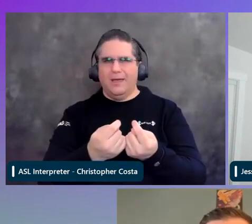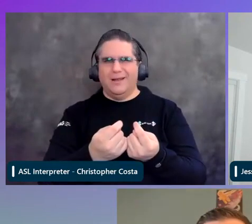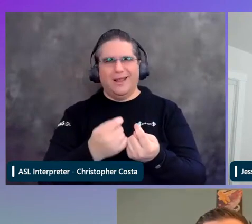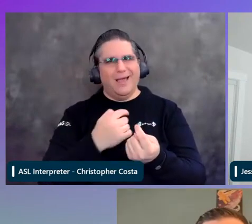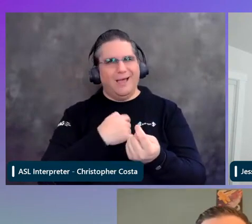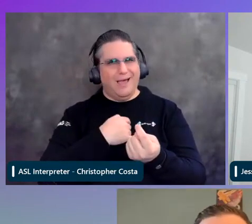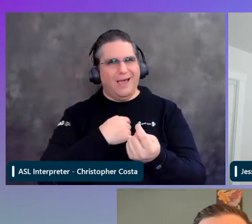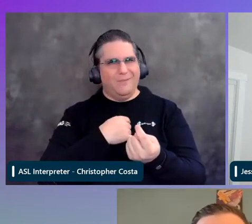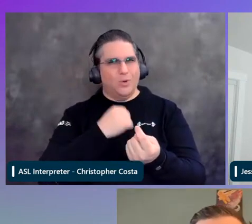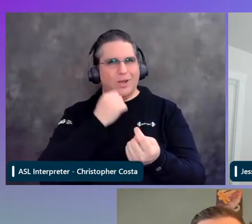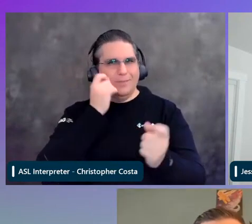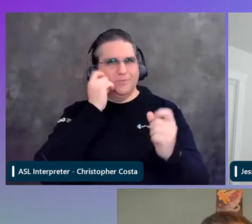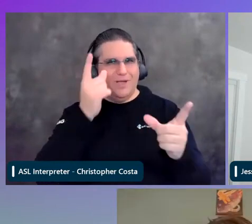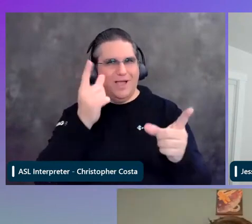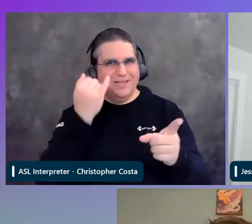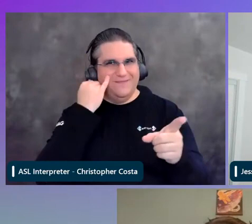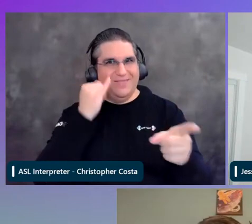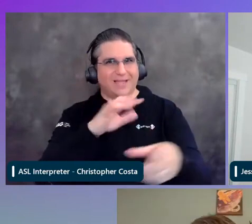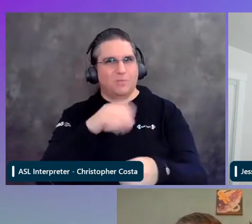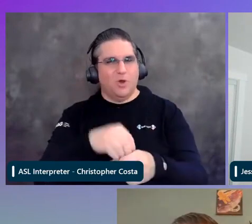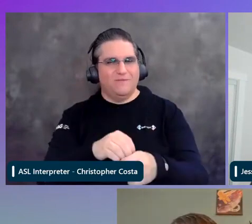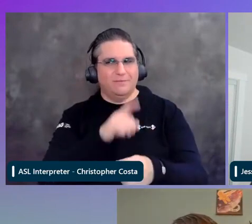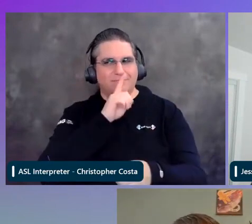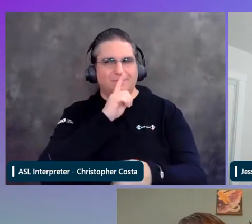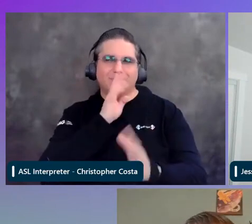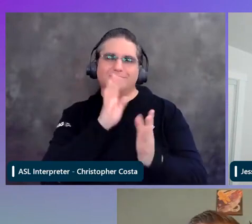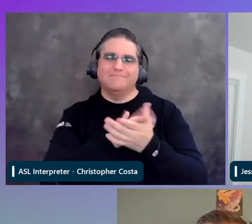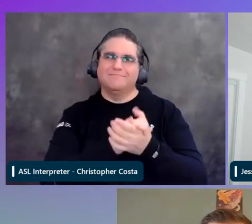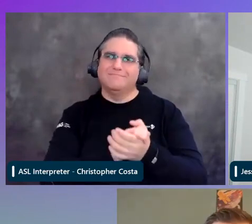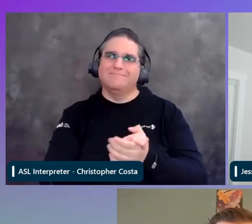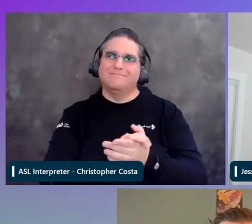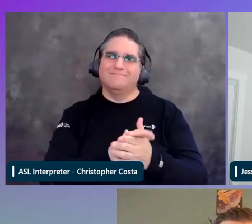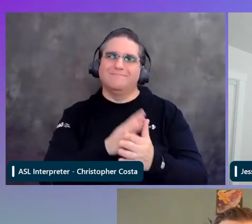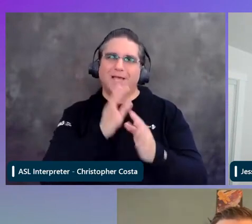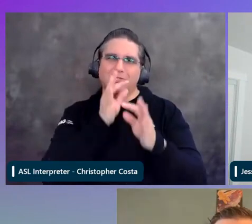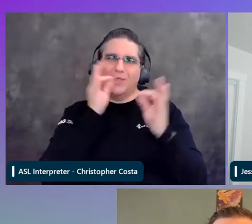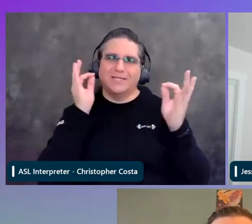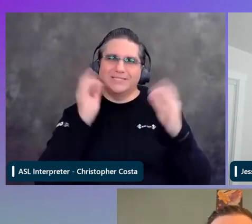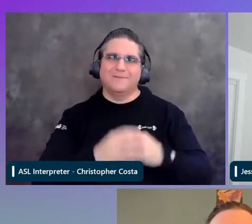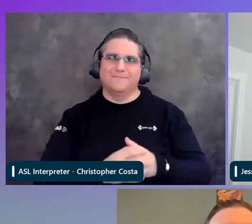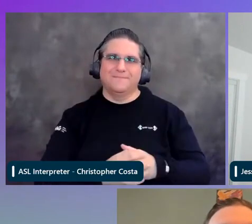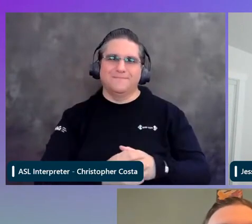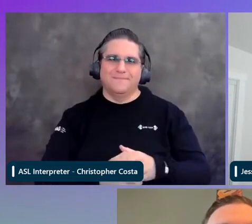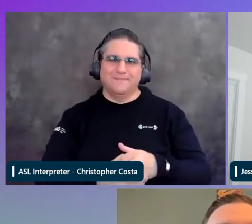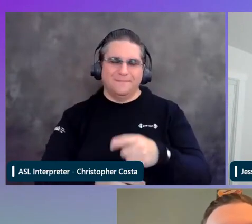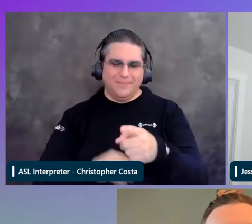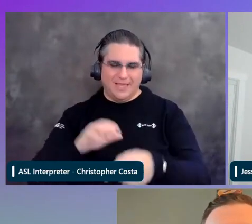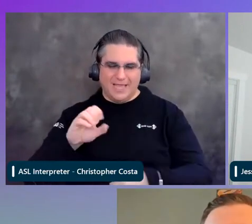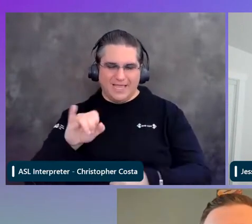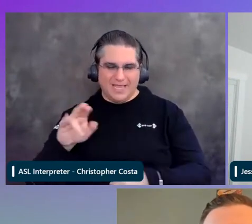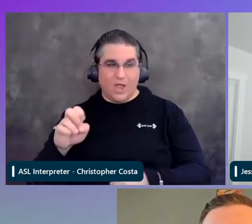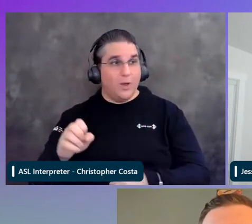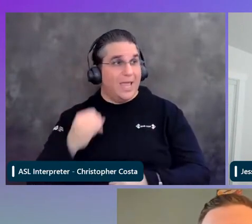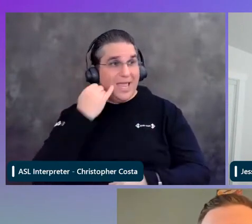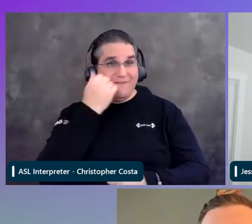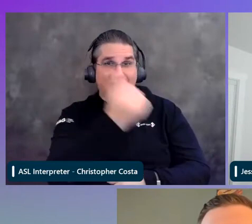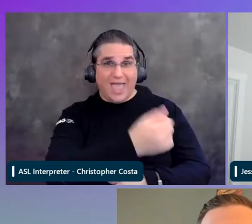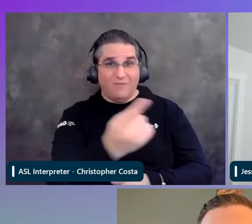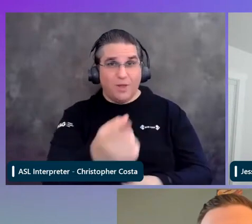like that coming. That's all I can say. I mean, that could be something everyone requests and